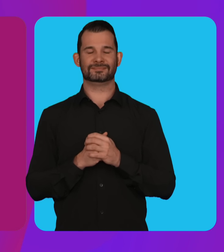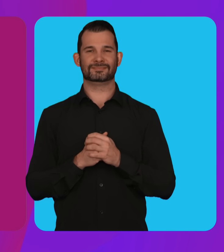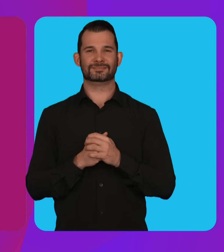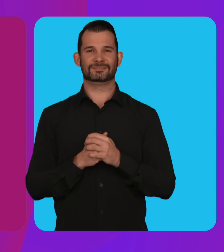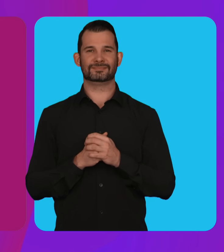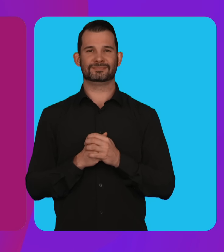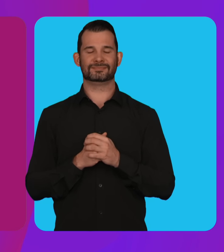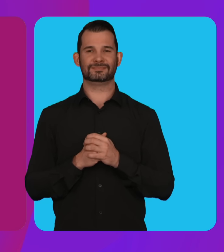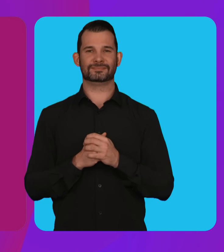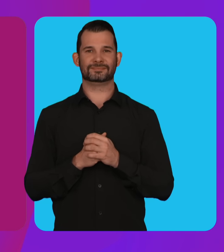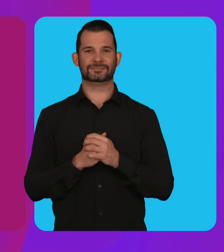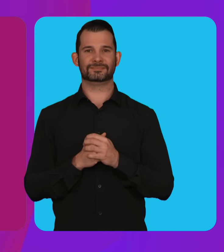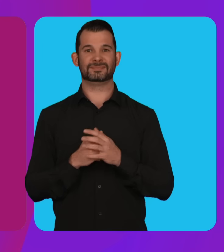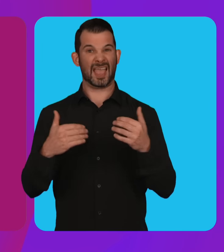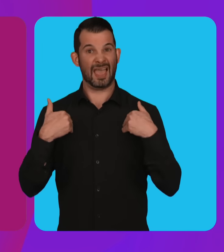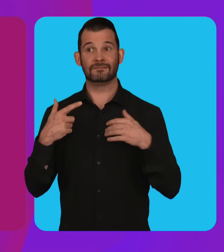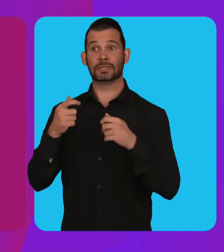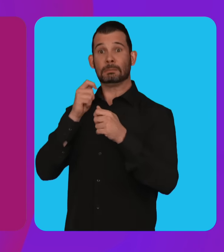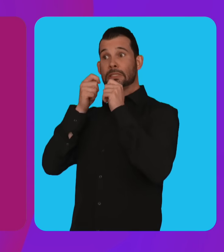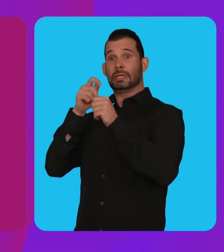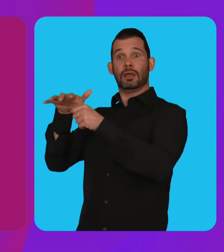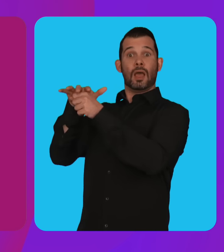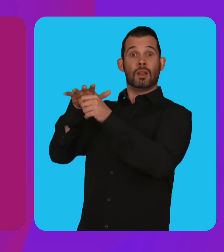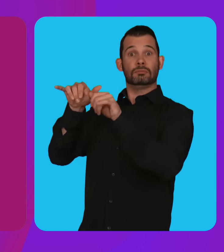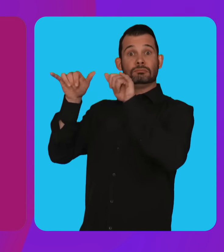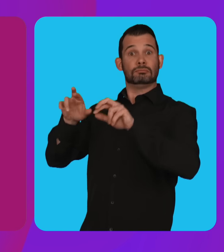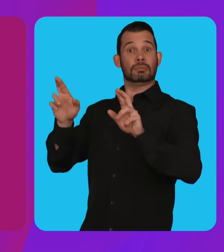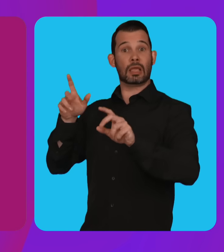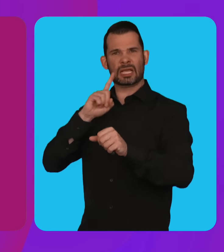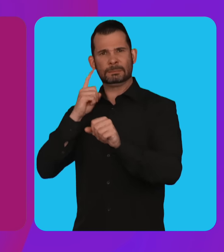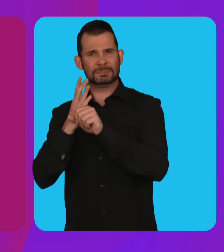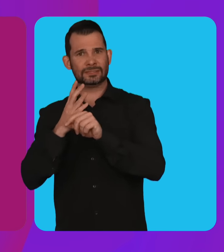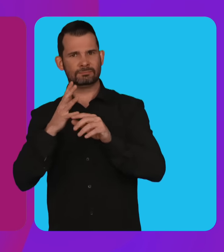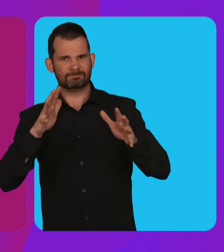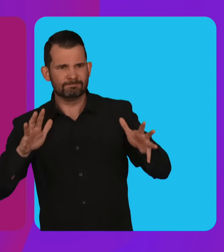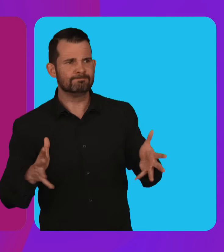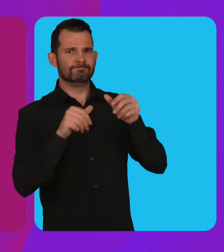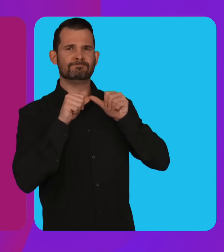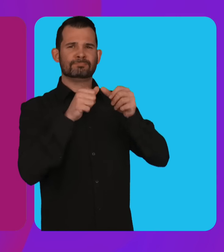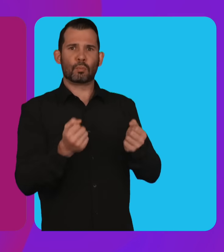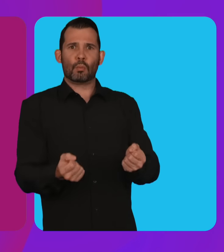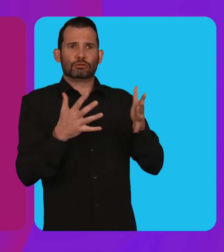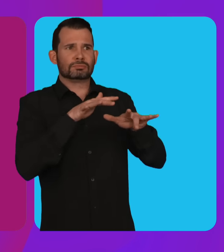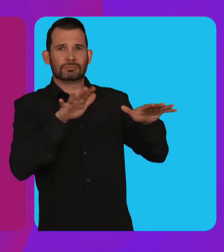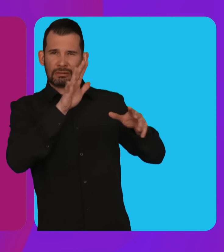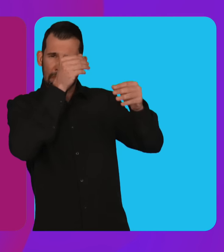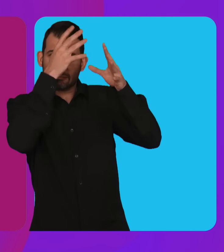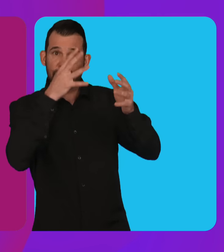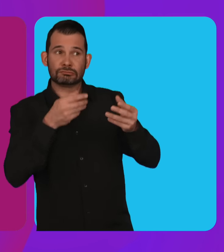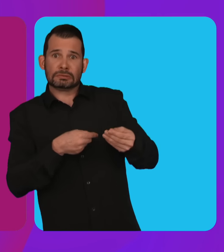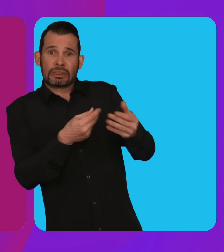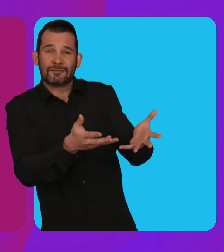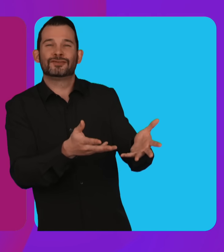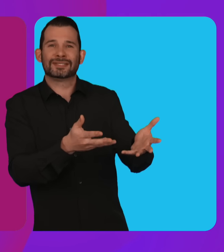[Interpreter 2] Having media outlets committed to promoting pluralism in their information delivery. [French]